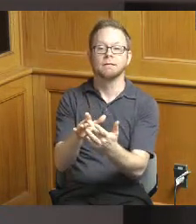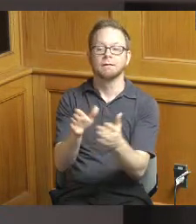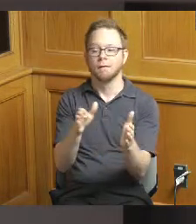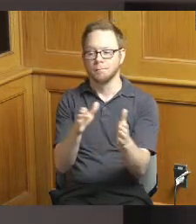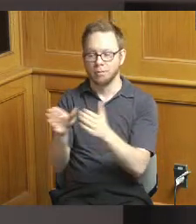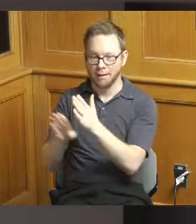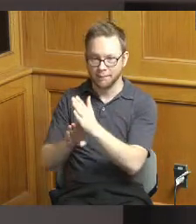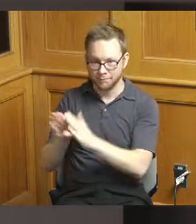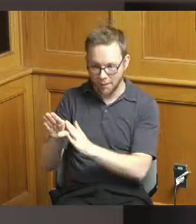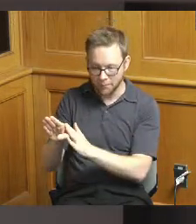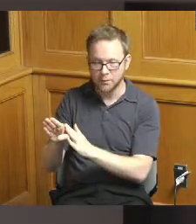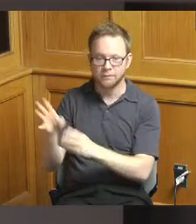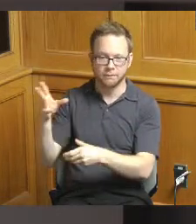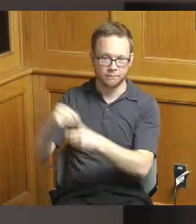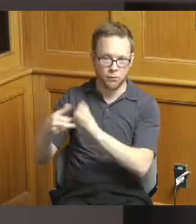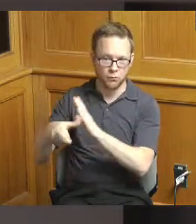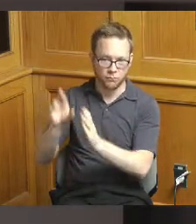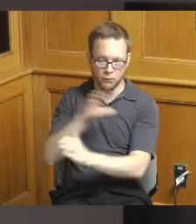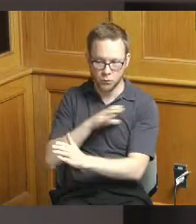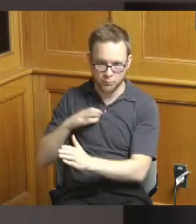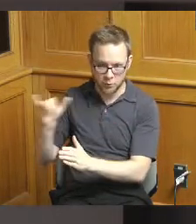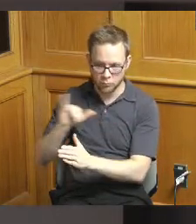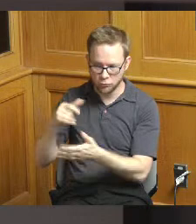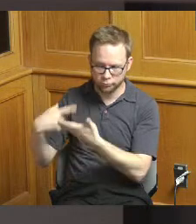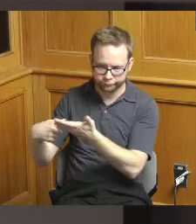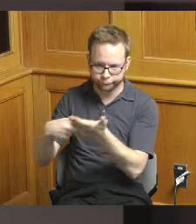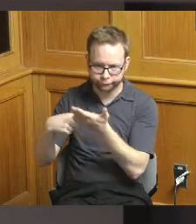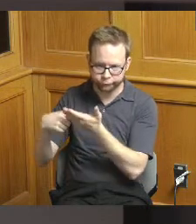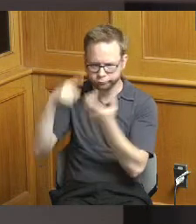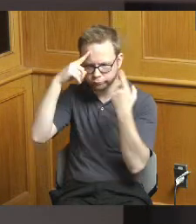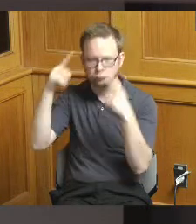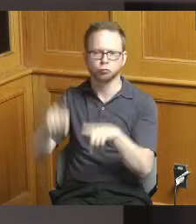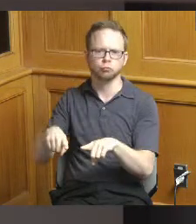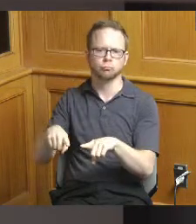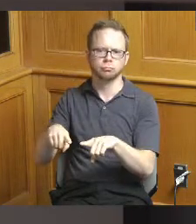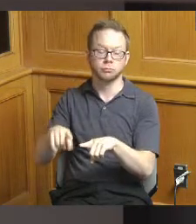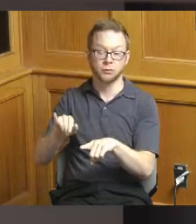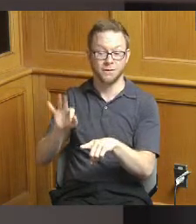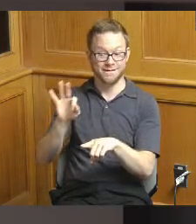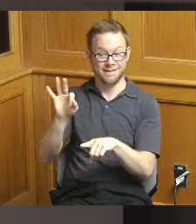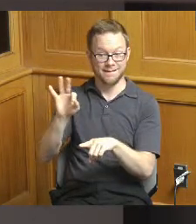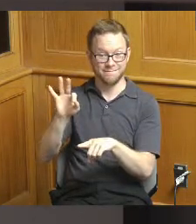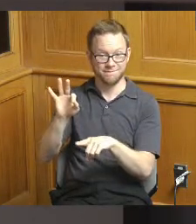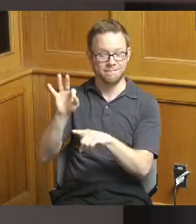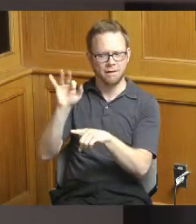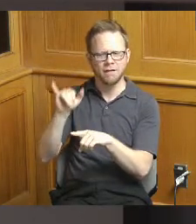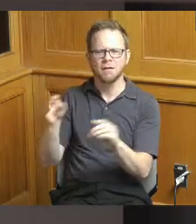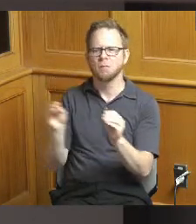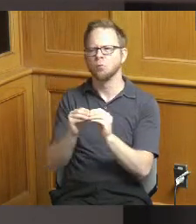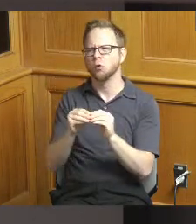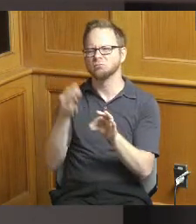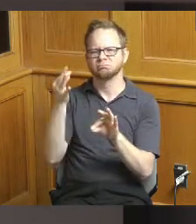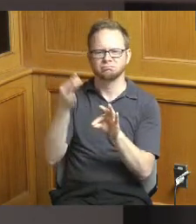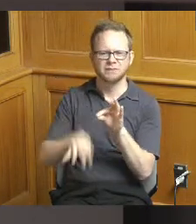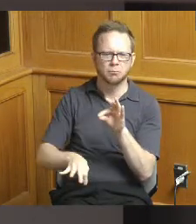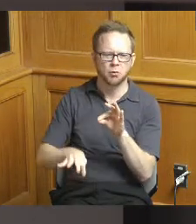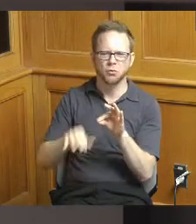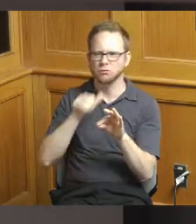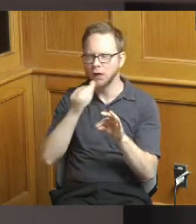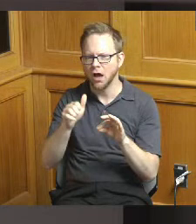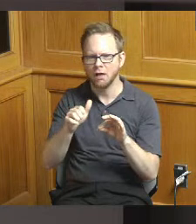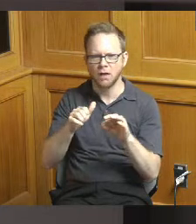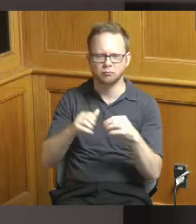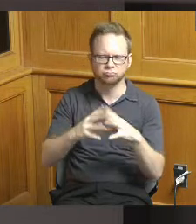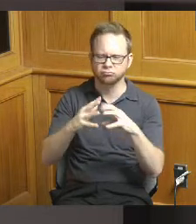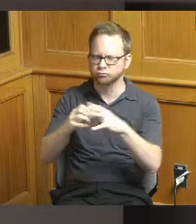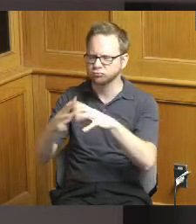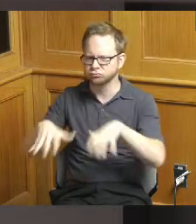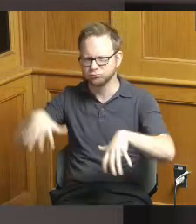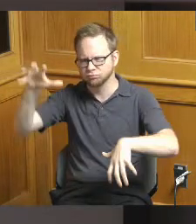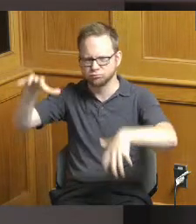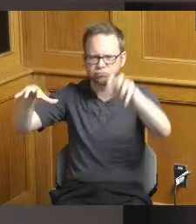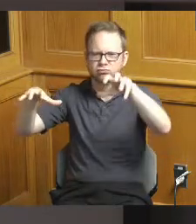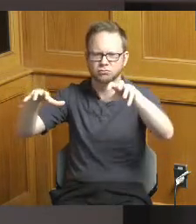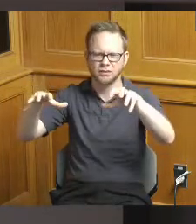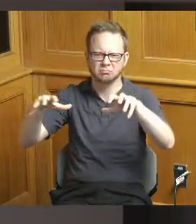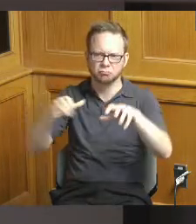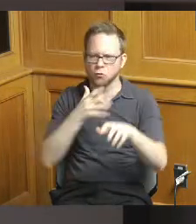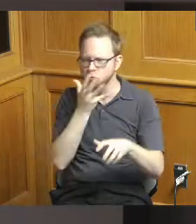committee and the consensus that if it is kind of a more passive recreation site that that land use